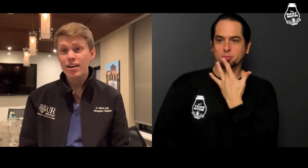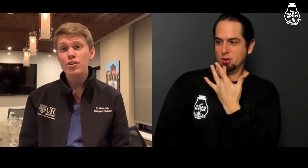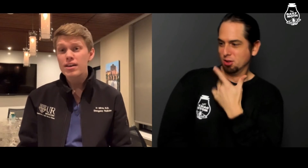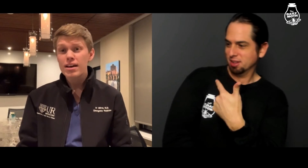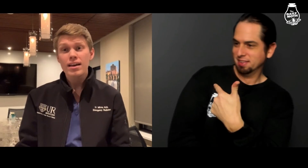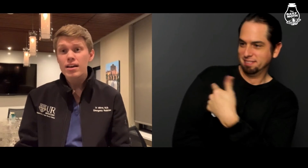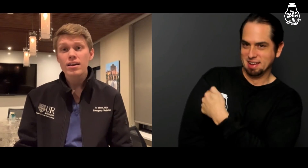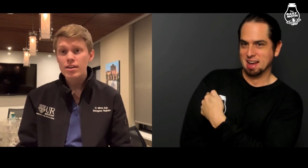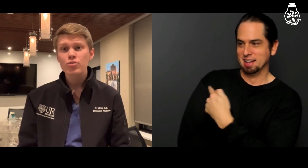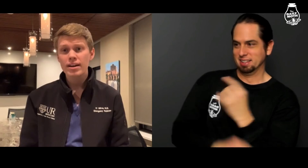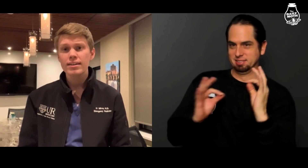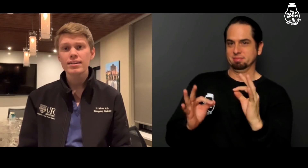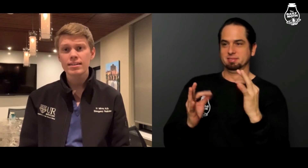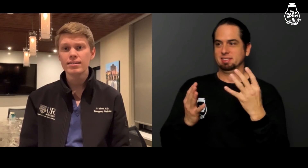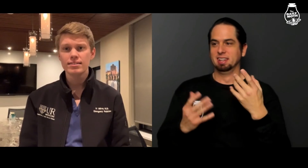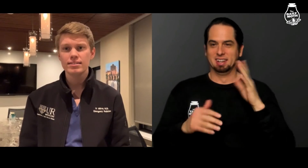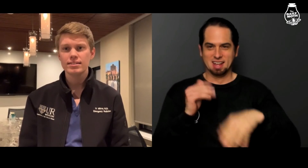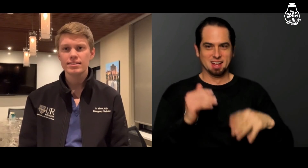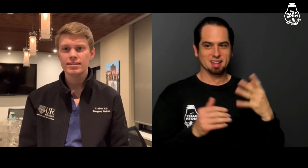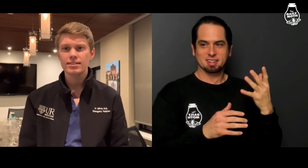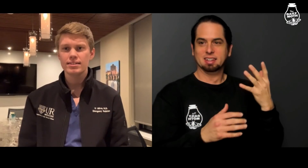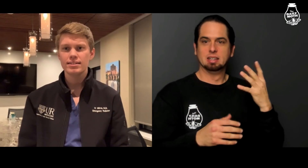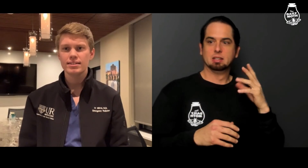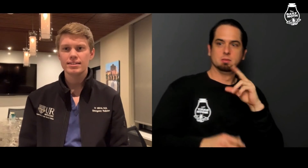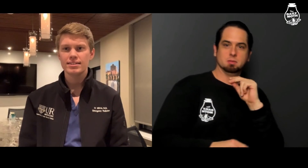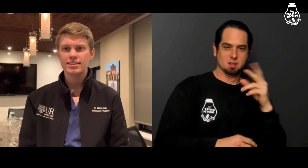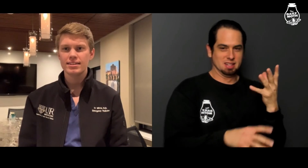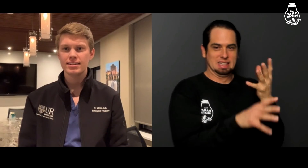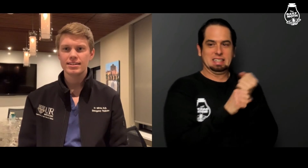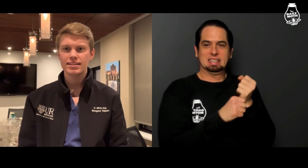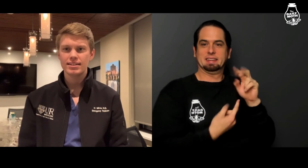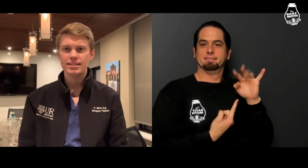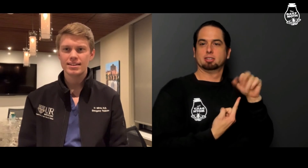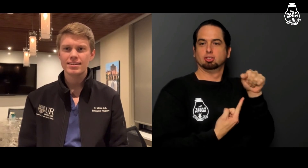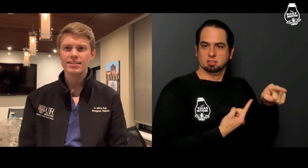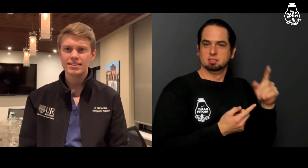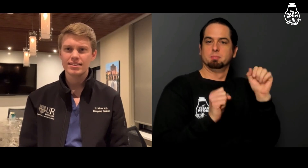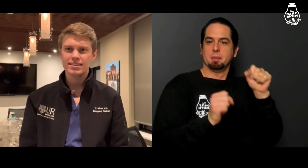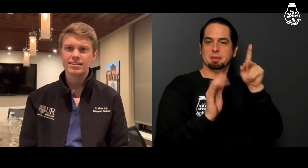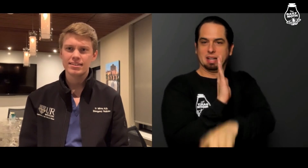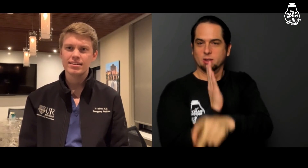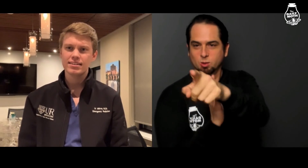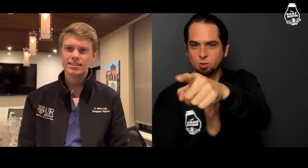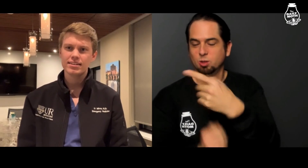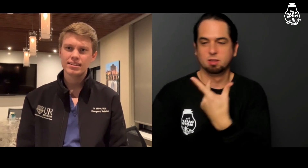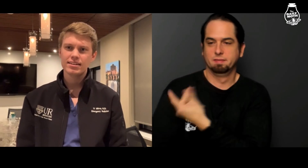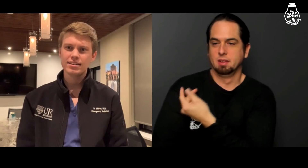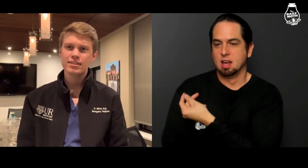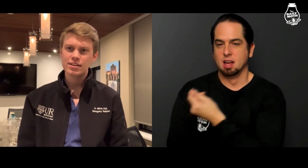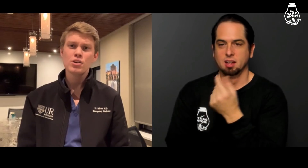I would rather take the vaccine than to deny it and end up with the coronavirus, which can possibly kill you.